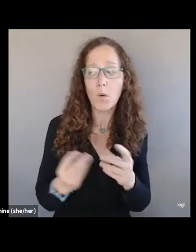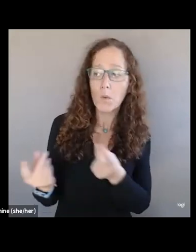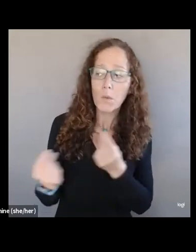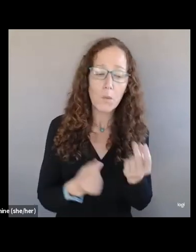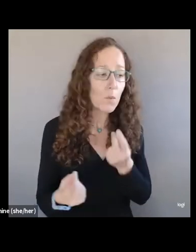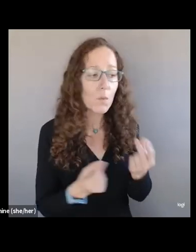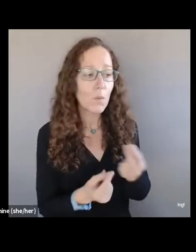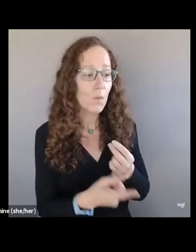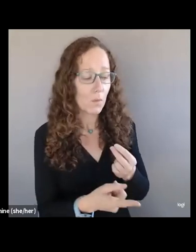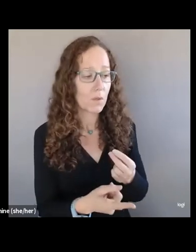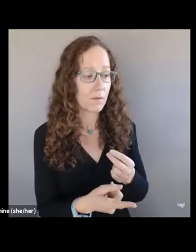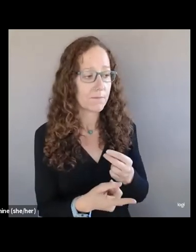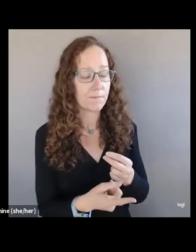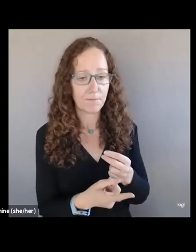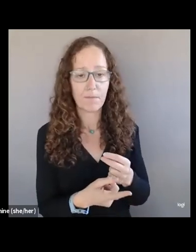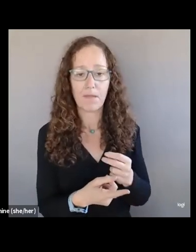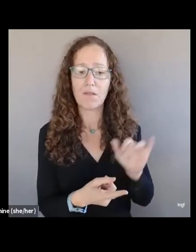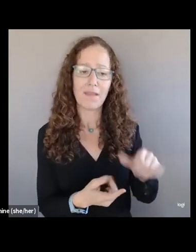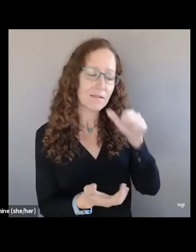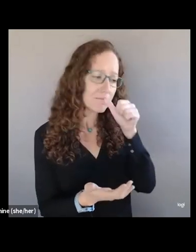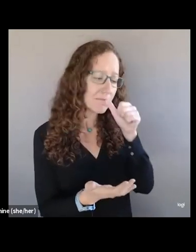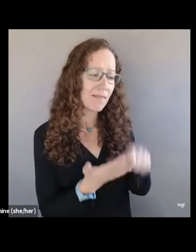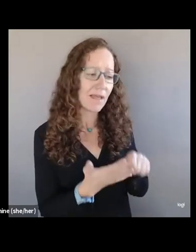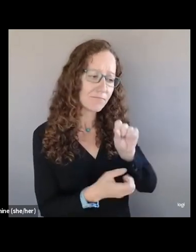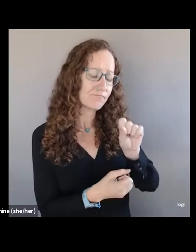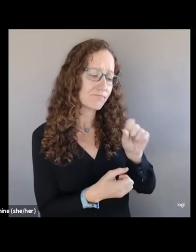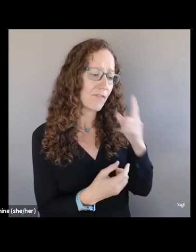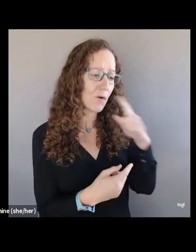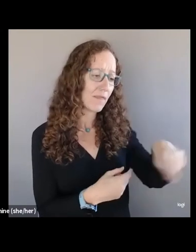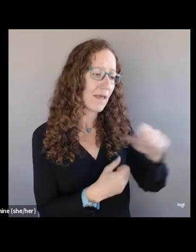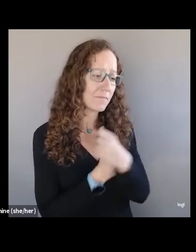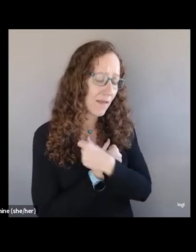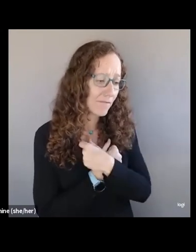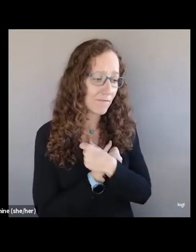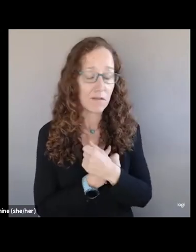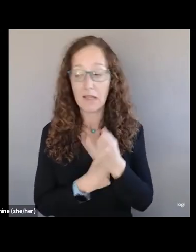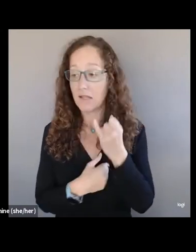what white and arrivent settlers can do to not feel so badly